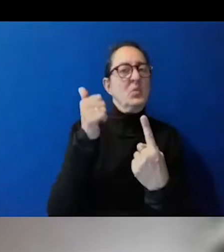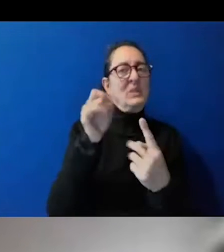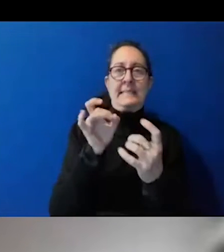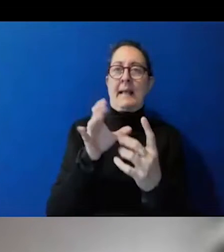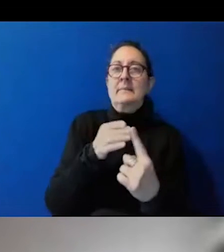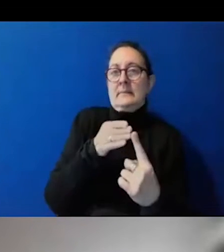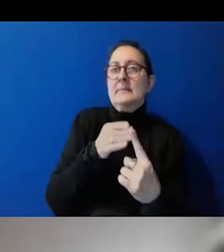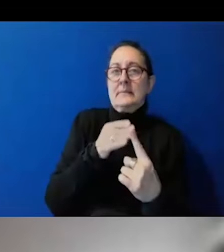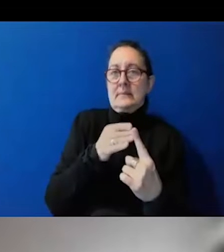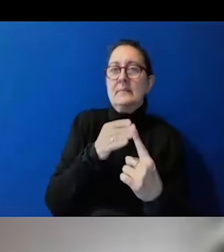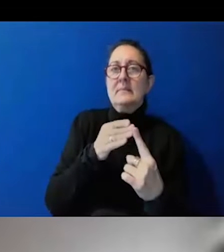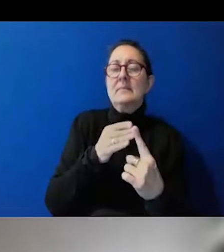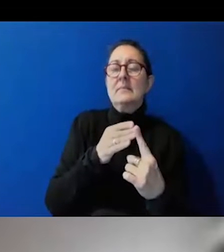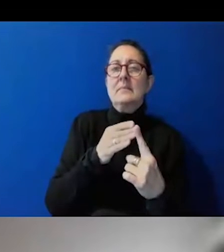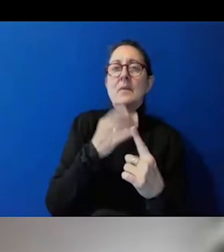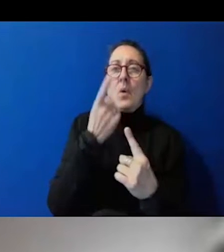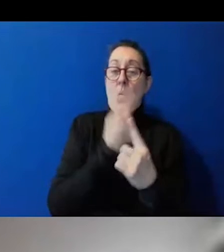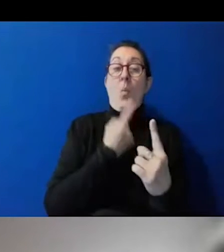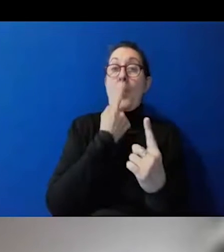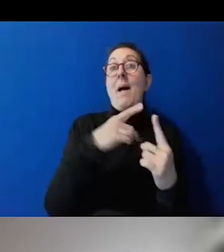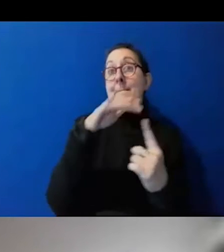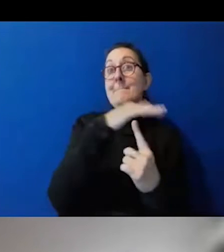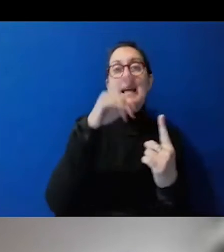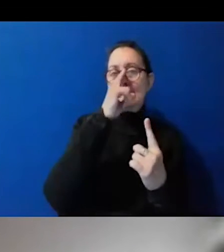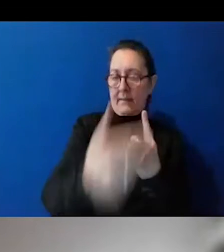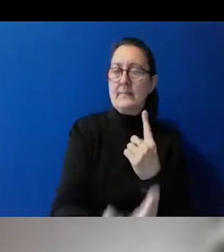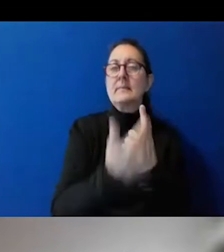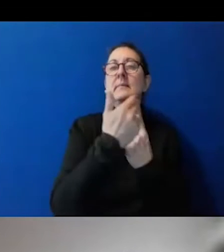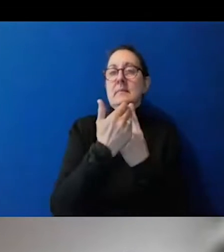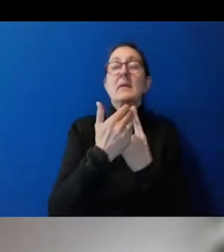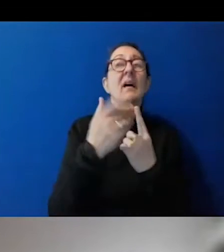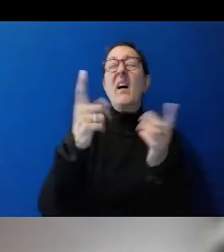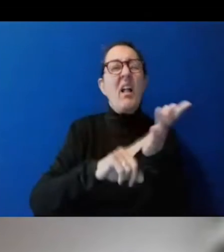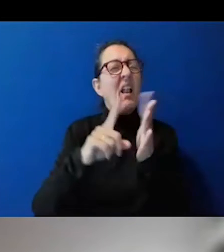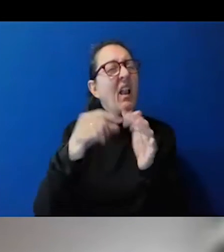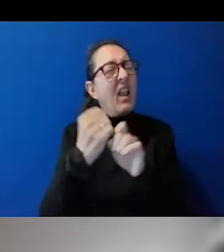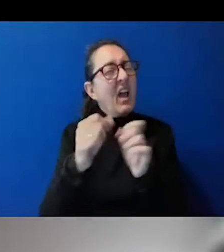just for those seeking help from legal aid uh but for anybody with the legal problem with the New